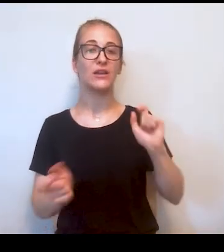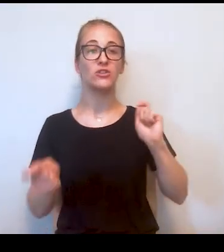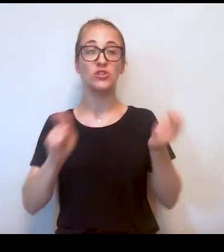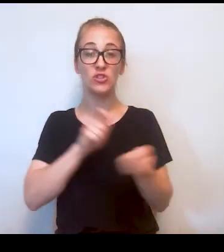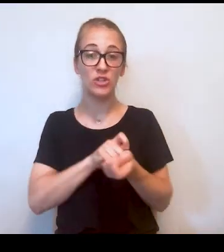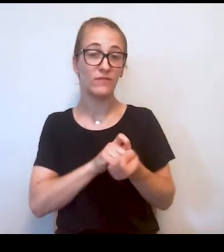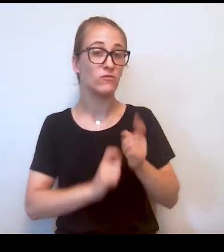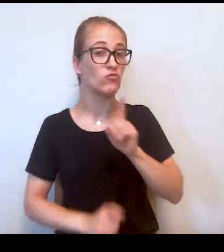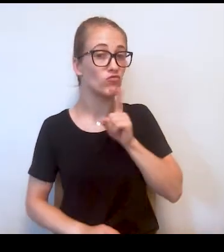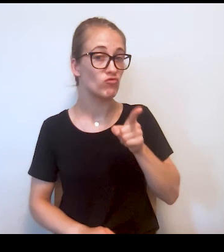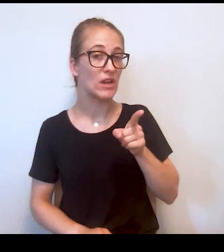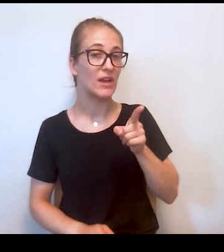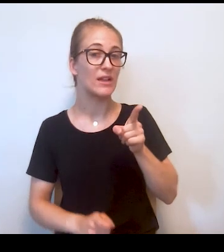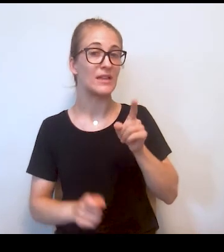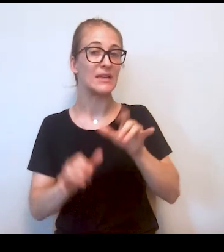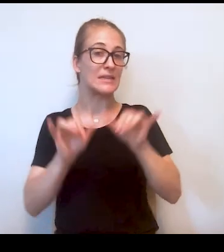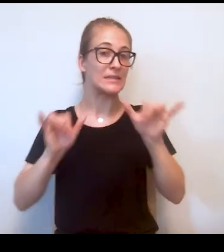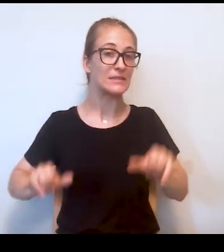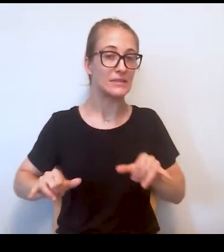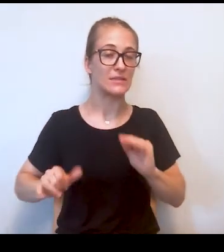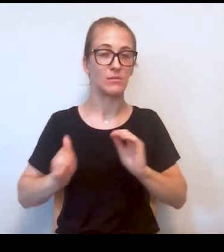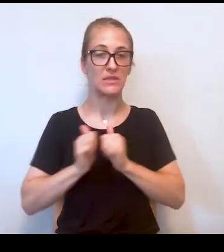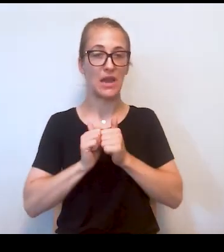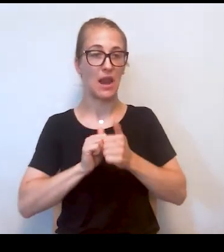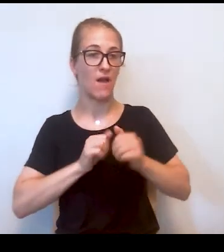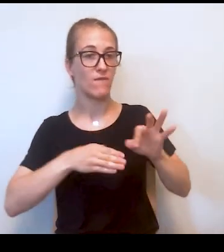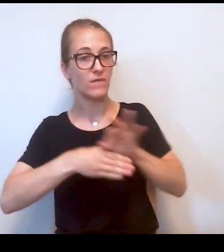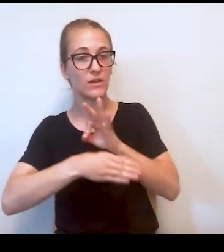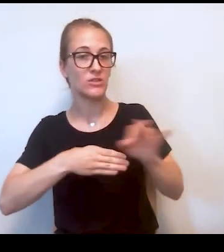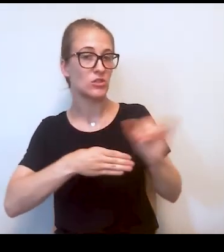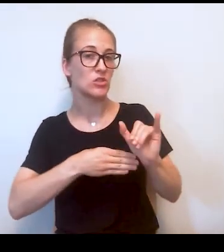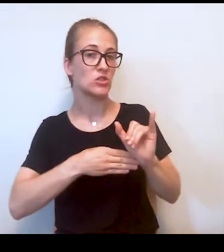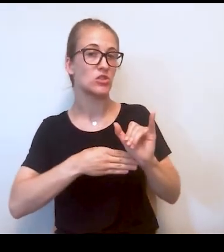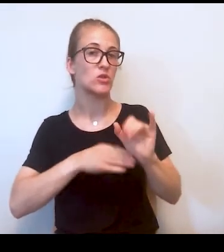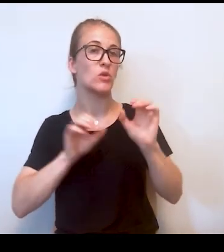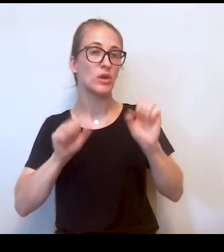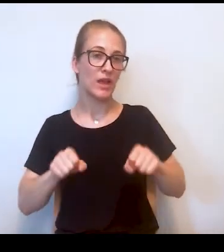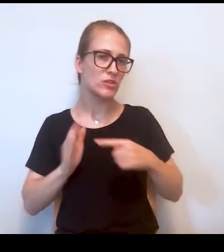[Audre] Differently. [L] Differently, but when we're talking about people power,